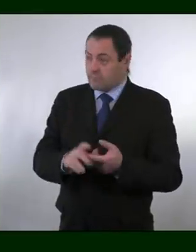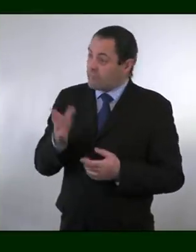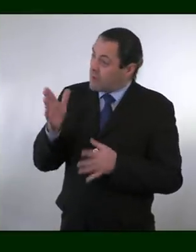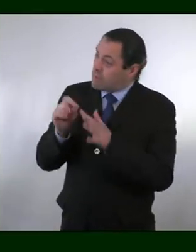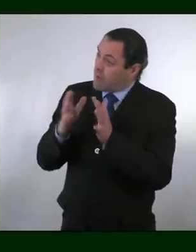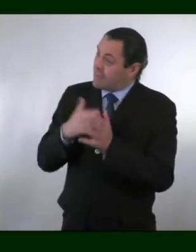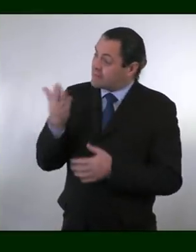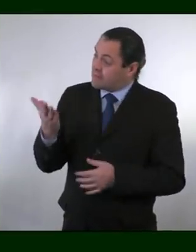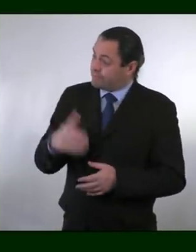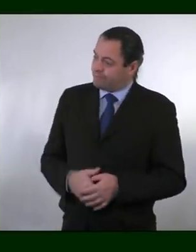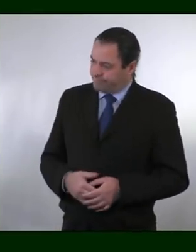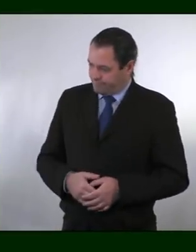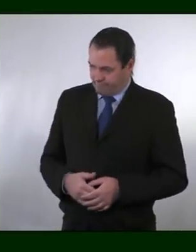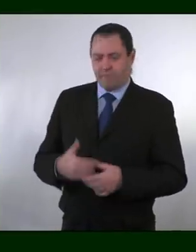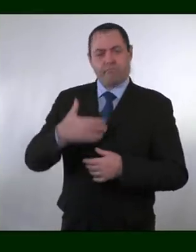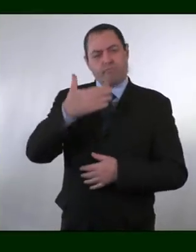The Prime Minister I can tell the hon. Lady that everybody